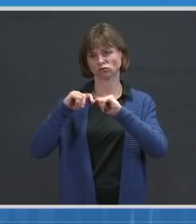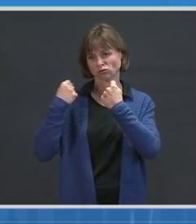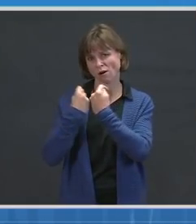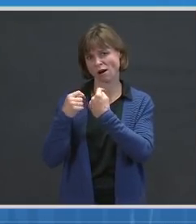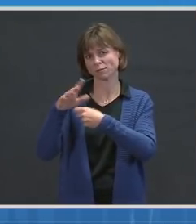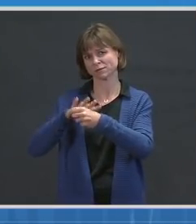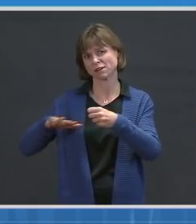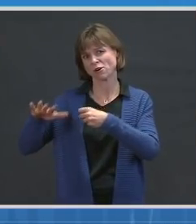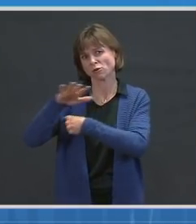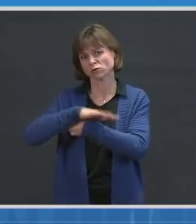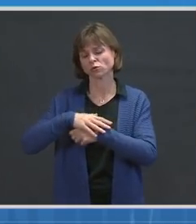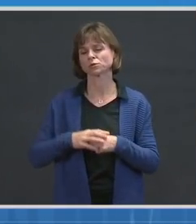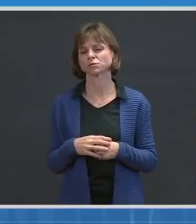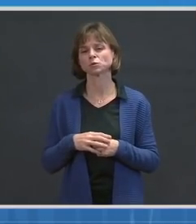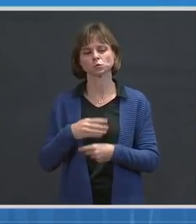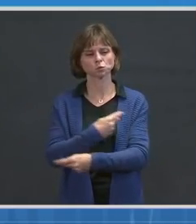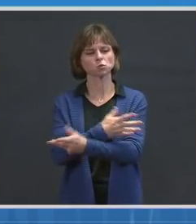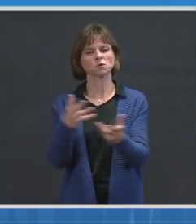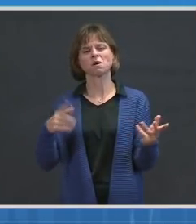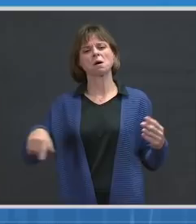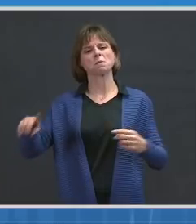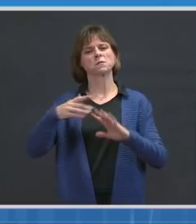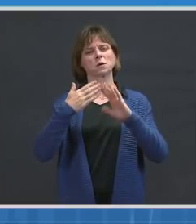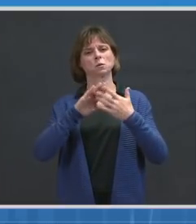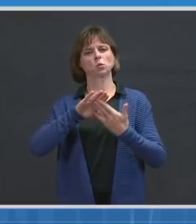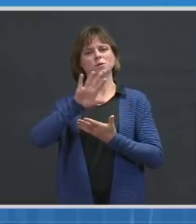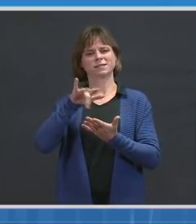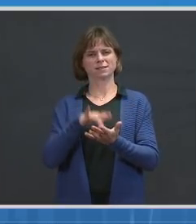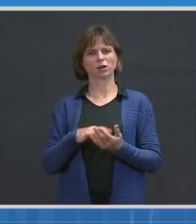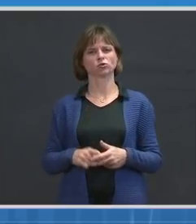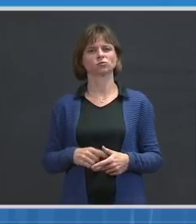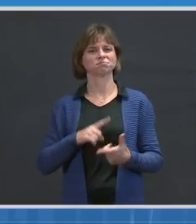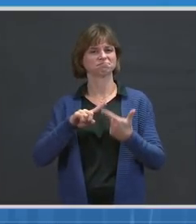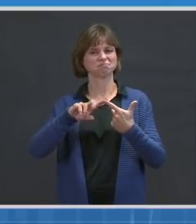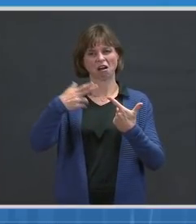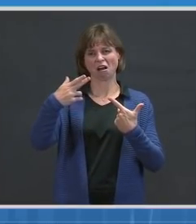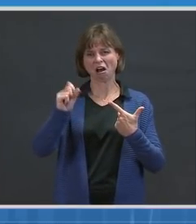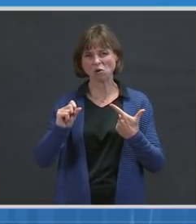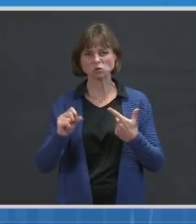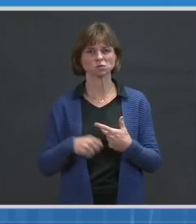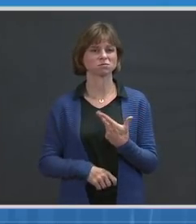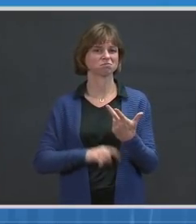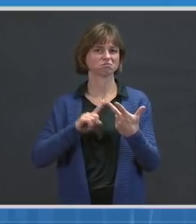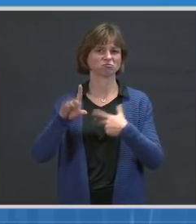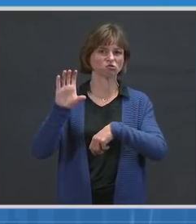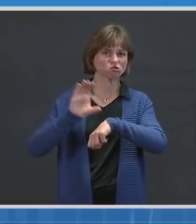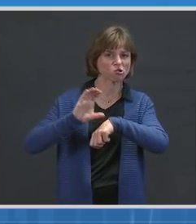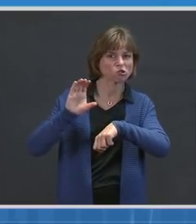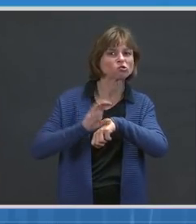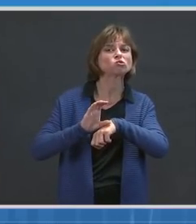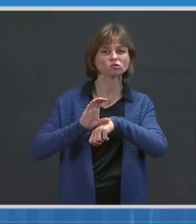know and trust -- community centers, high school gyms, churches, and stadiums nationwide.